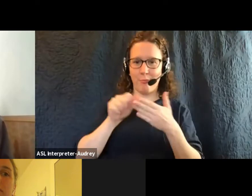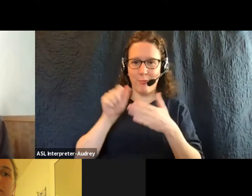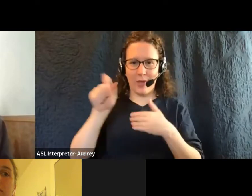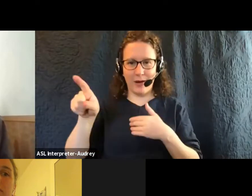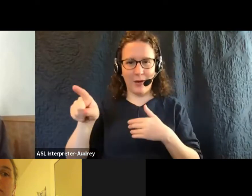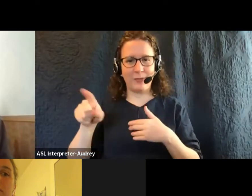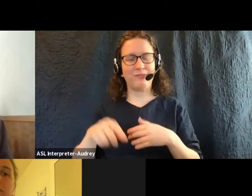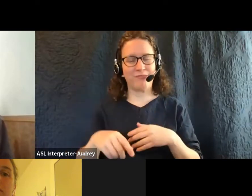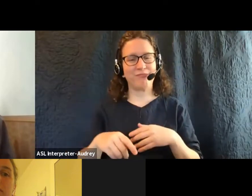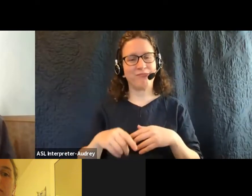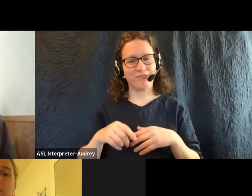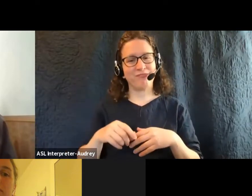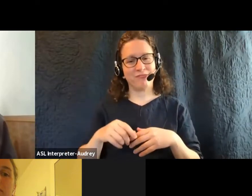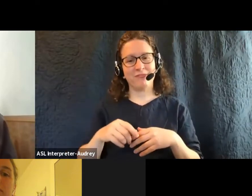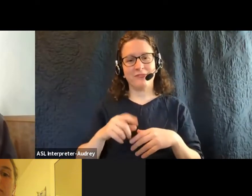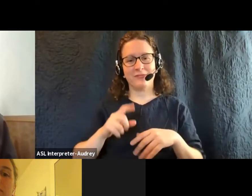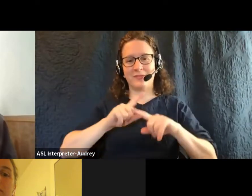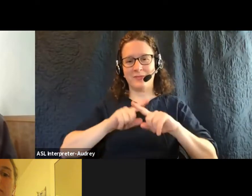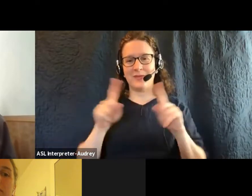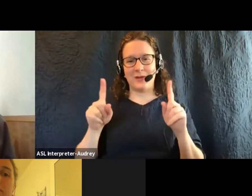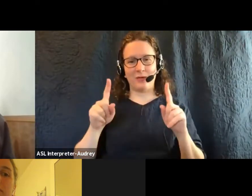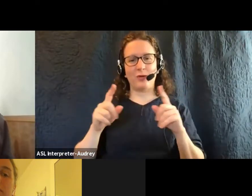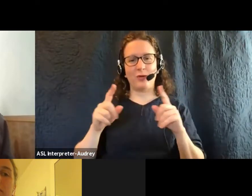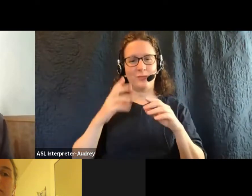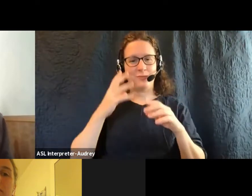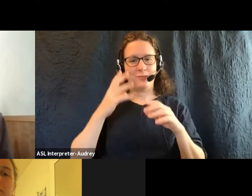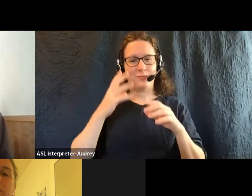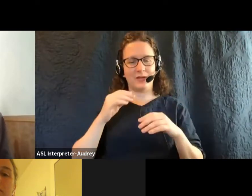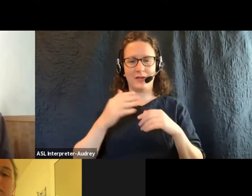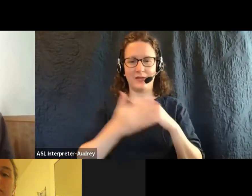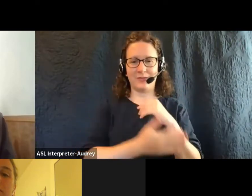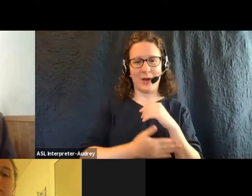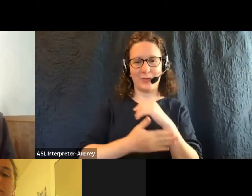our country with that, maybe some things we could learn from other places.